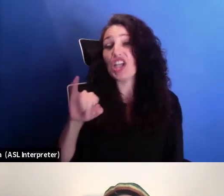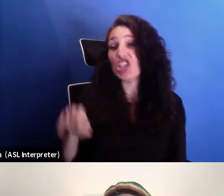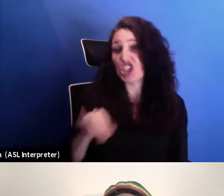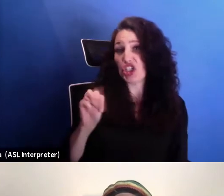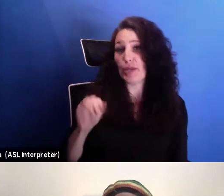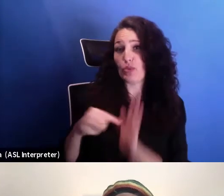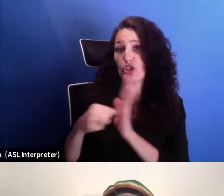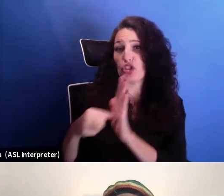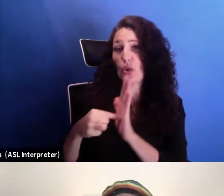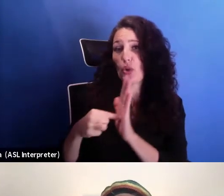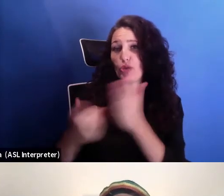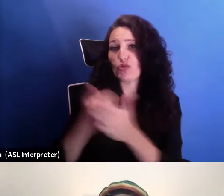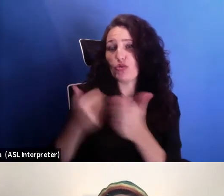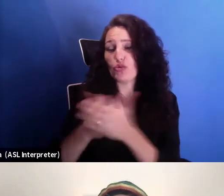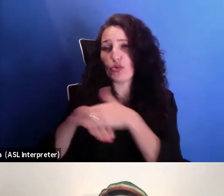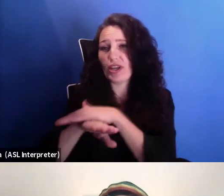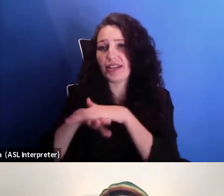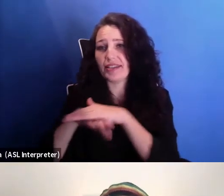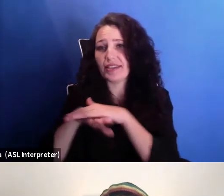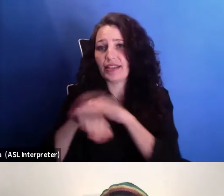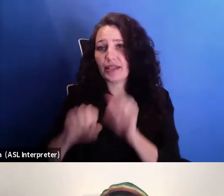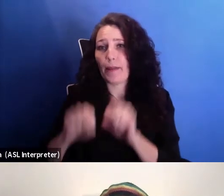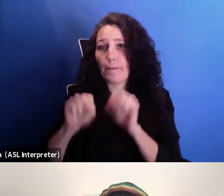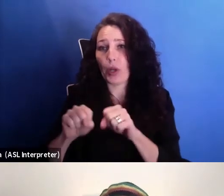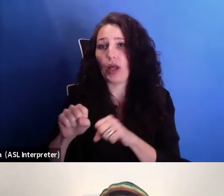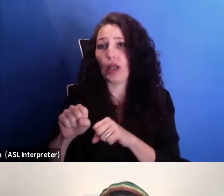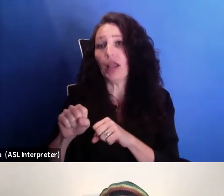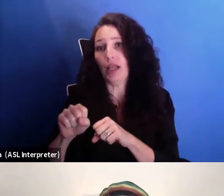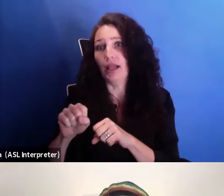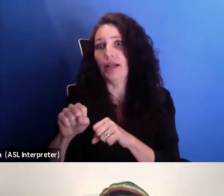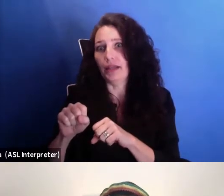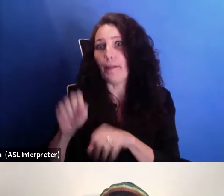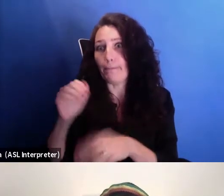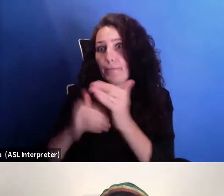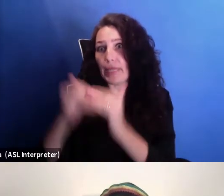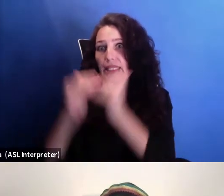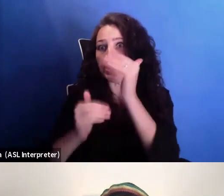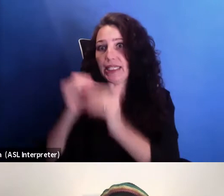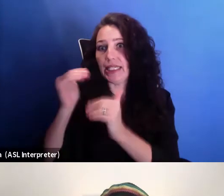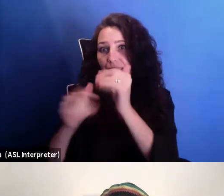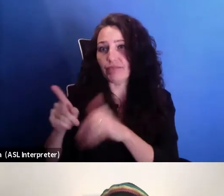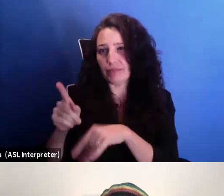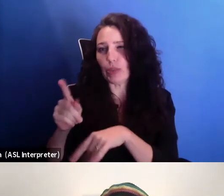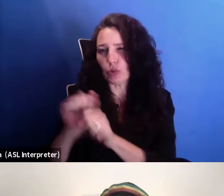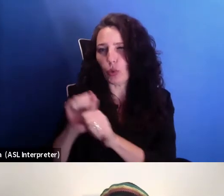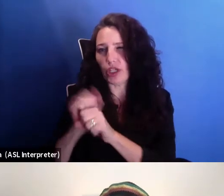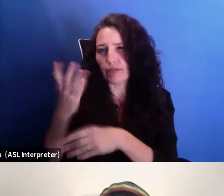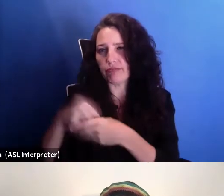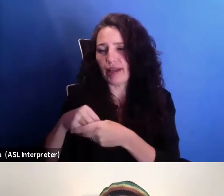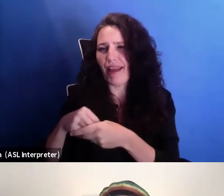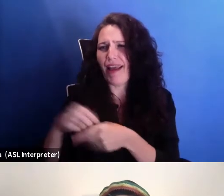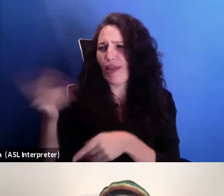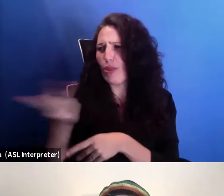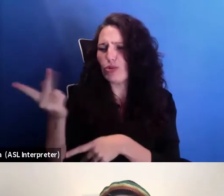And he was just sort of chatting with Judy in this interview and brought up the fact that he felt a little guilty,